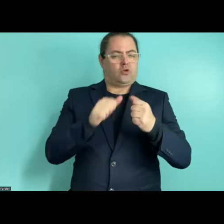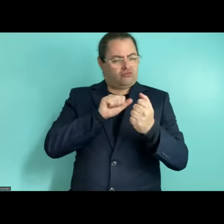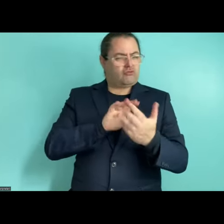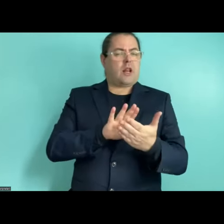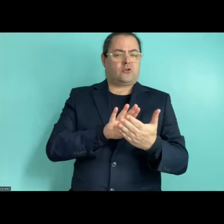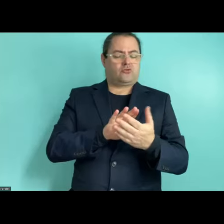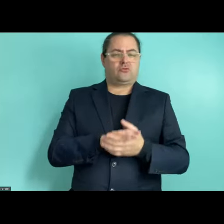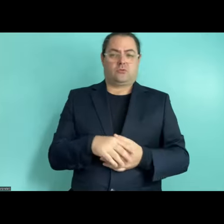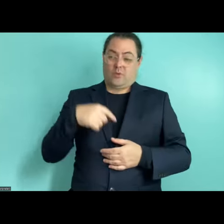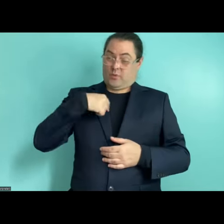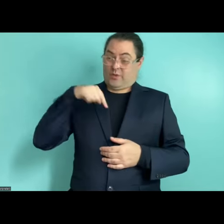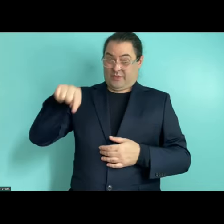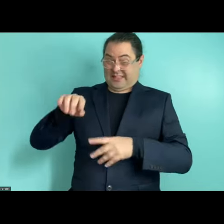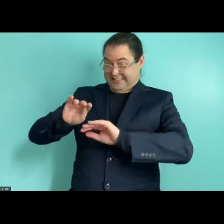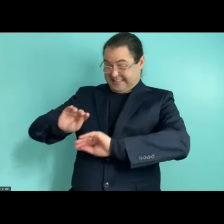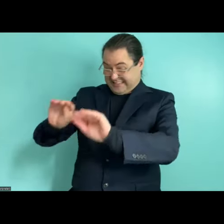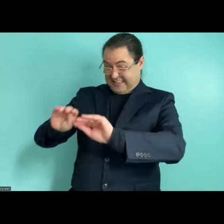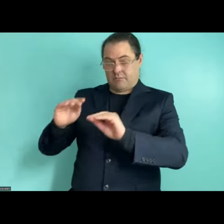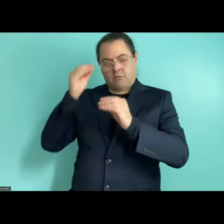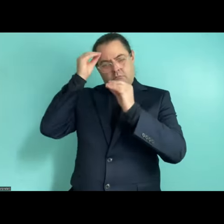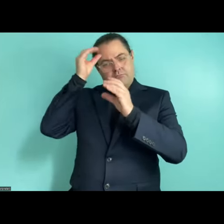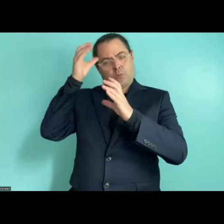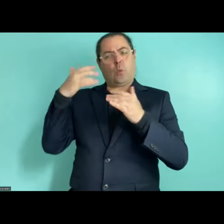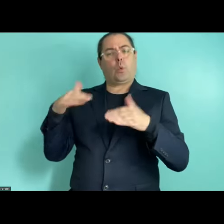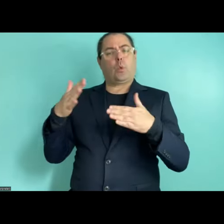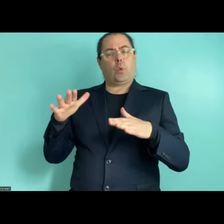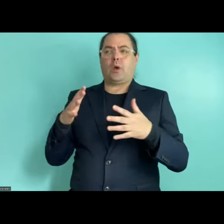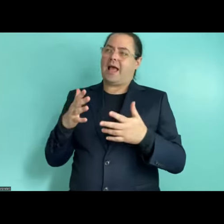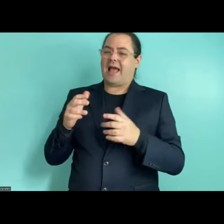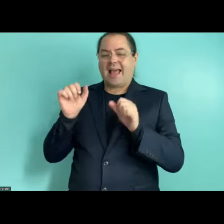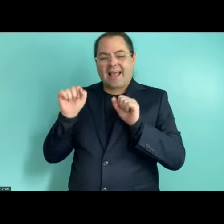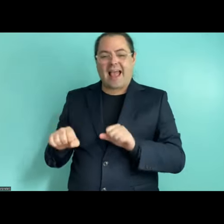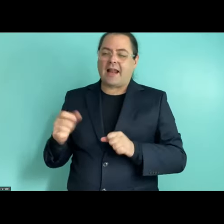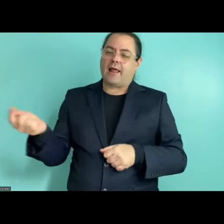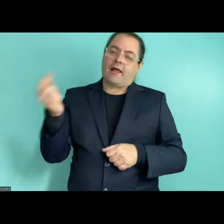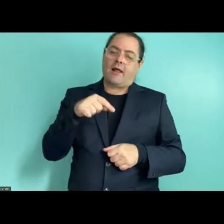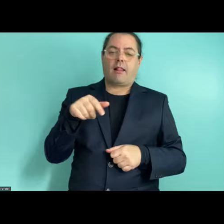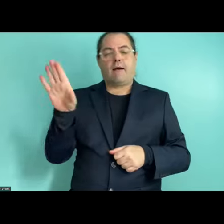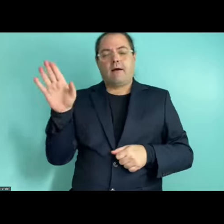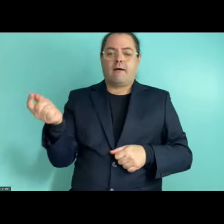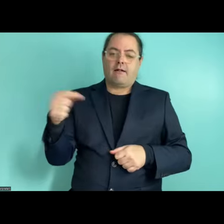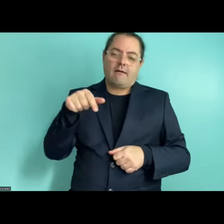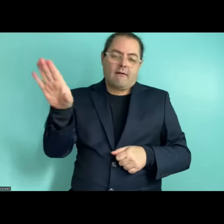program where we don't just train them to just do temporarily adequate, but to ensure